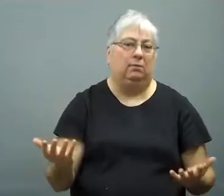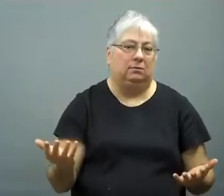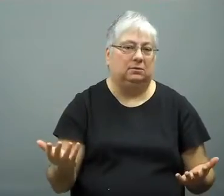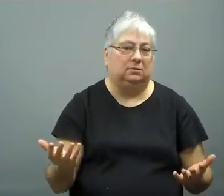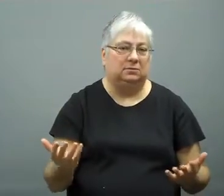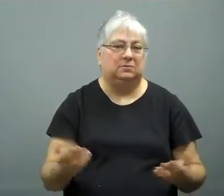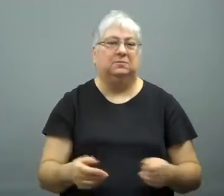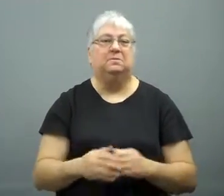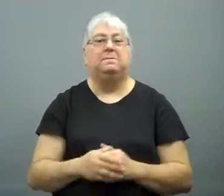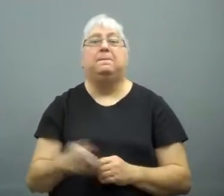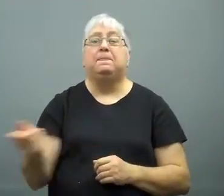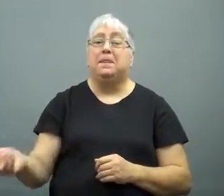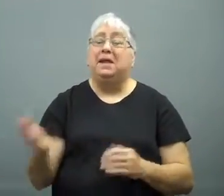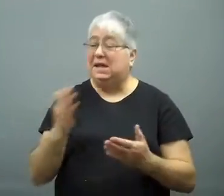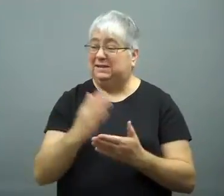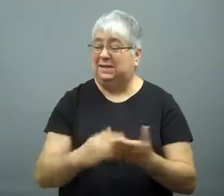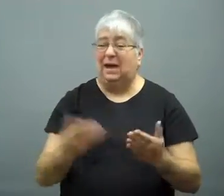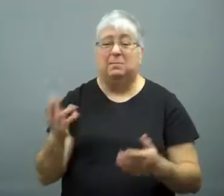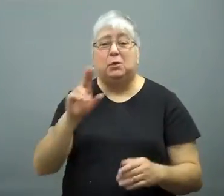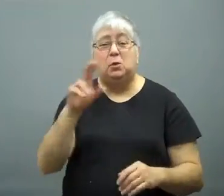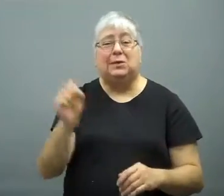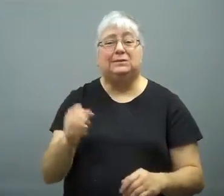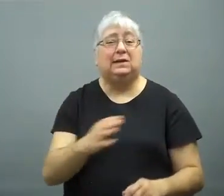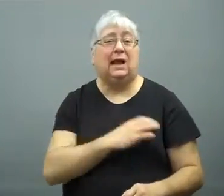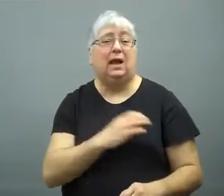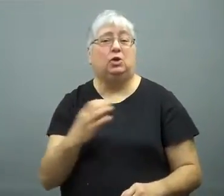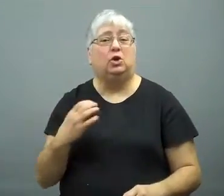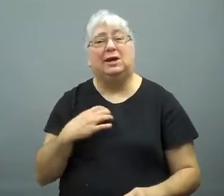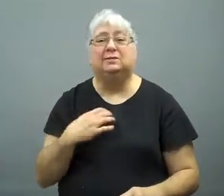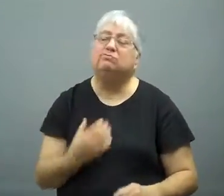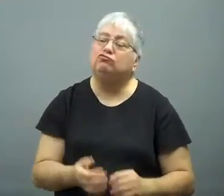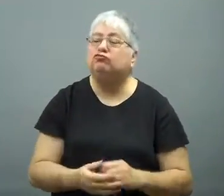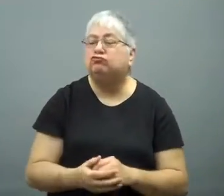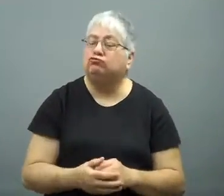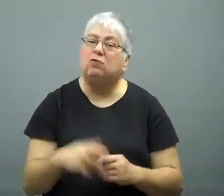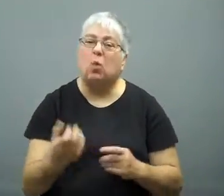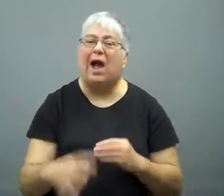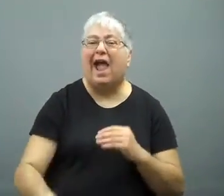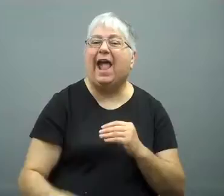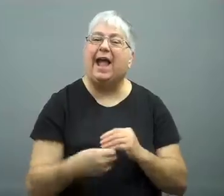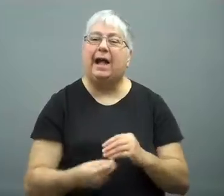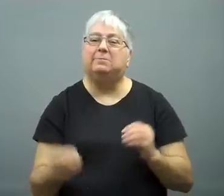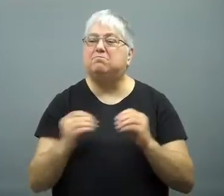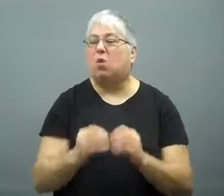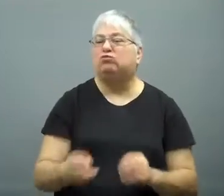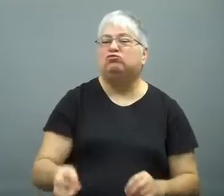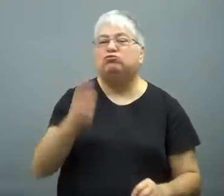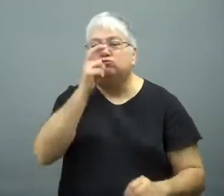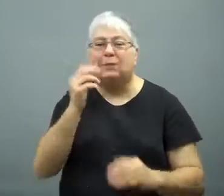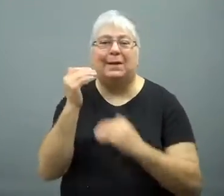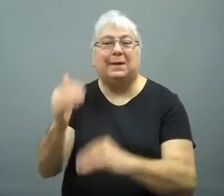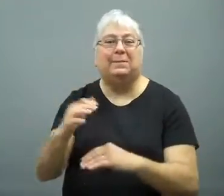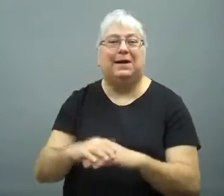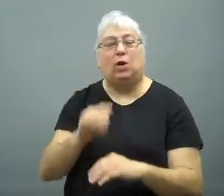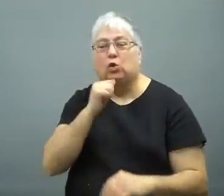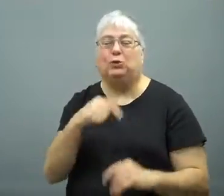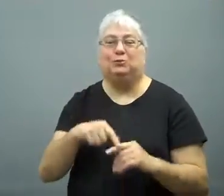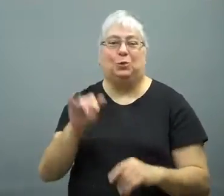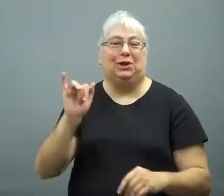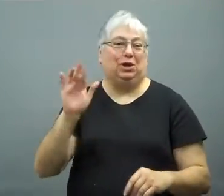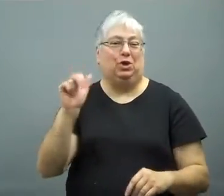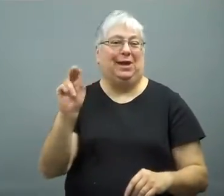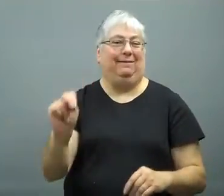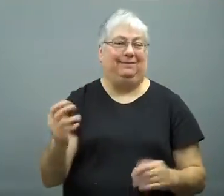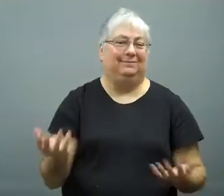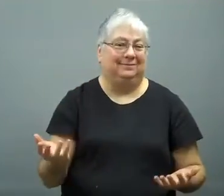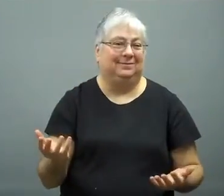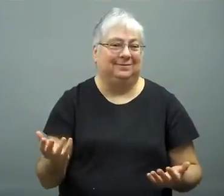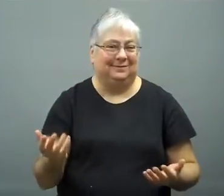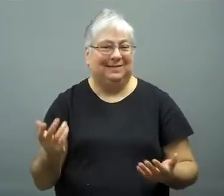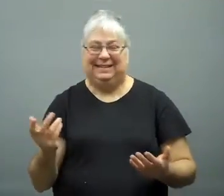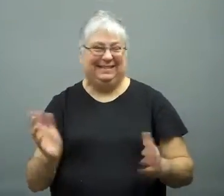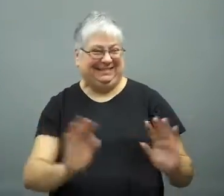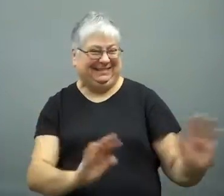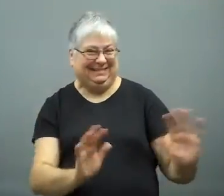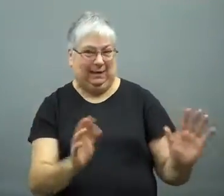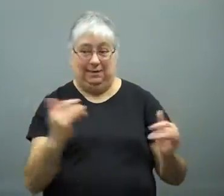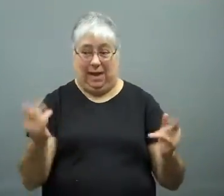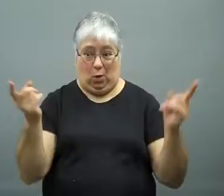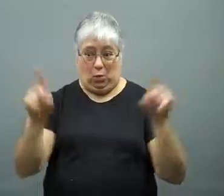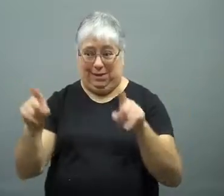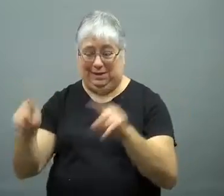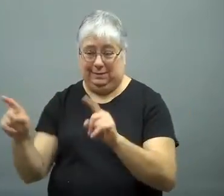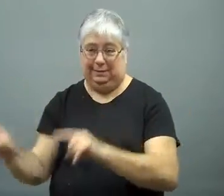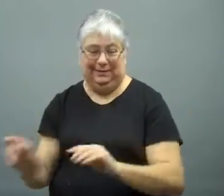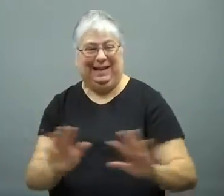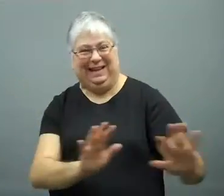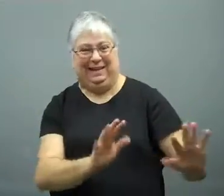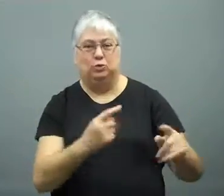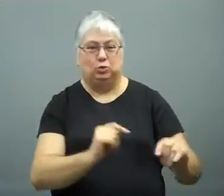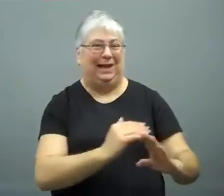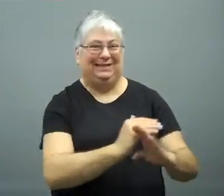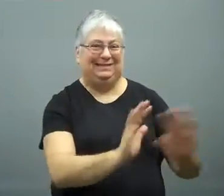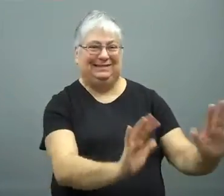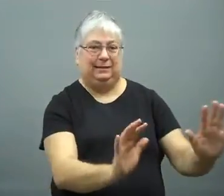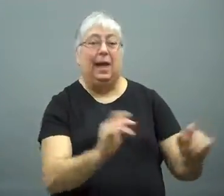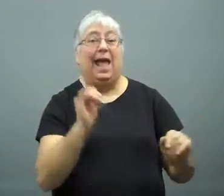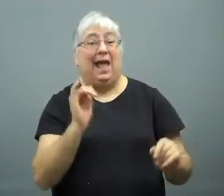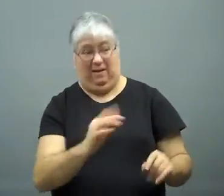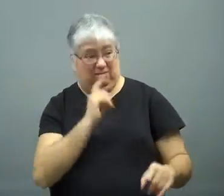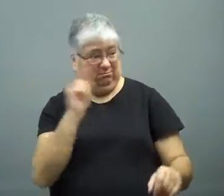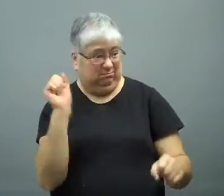Some U.S. Congressmen want to add to the sanctions against Iran.